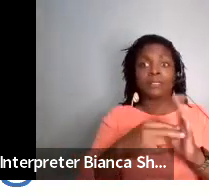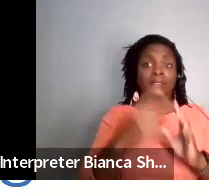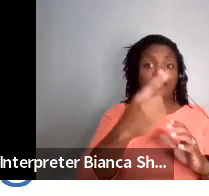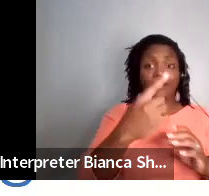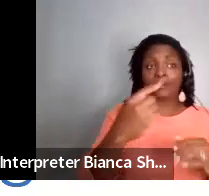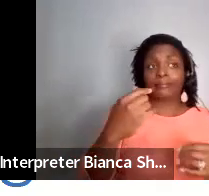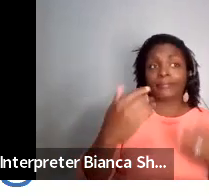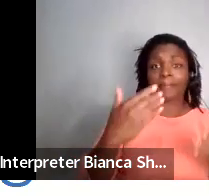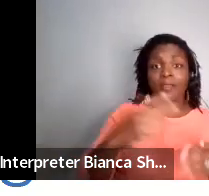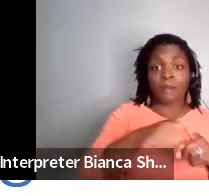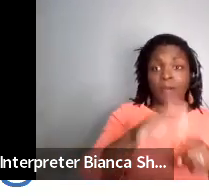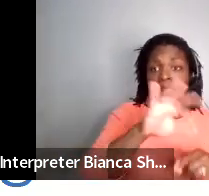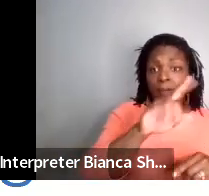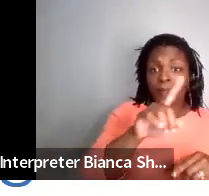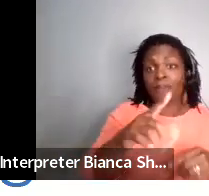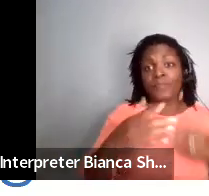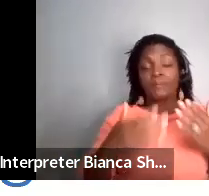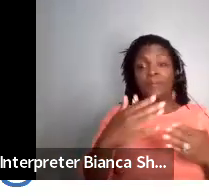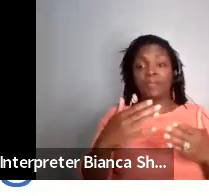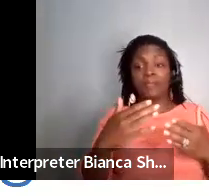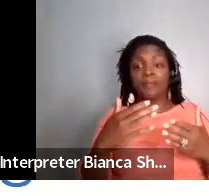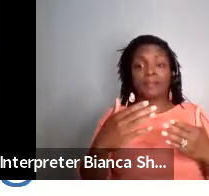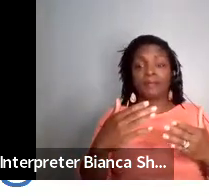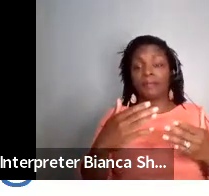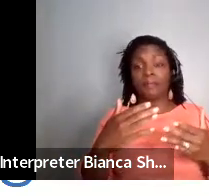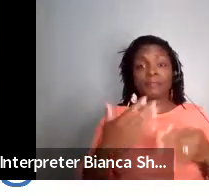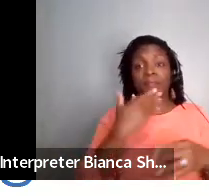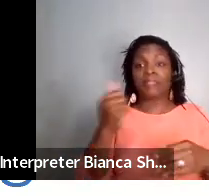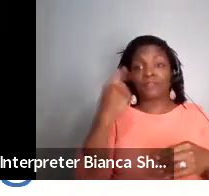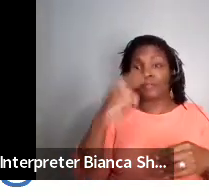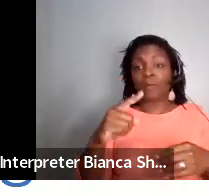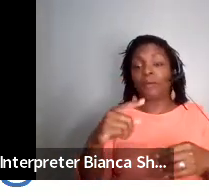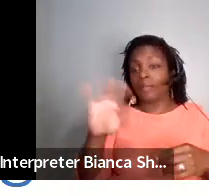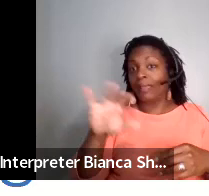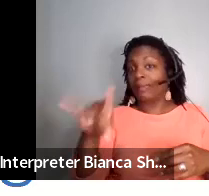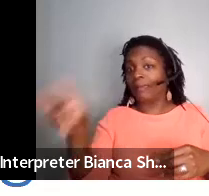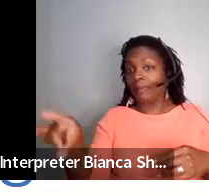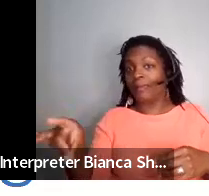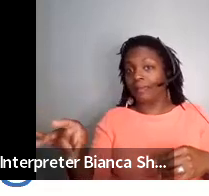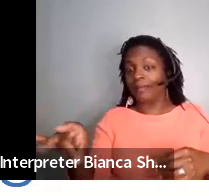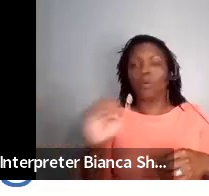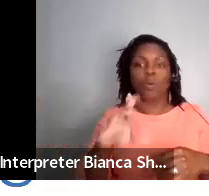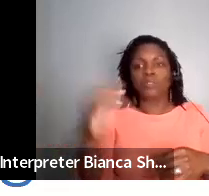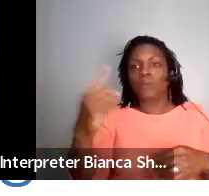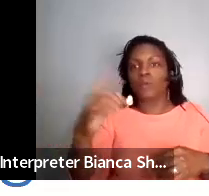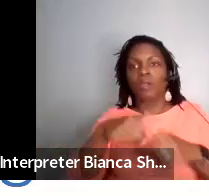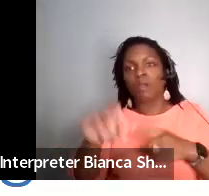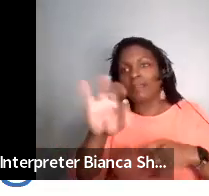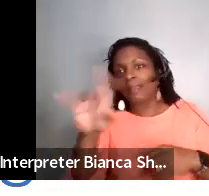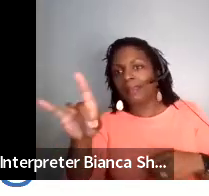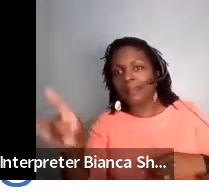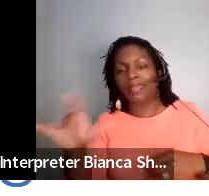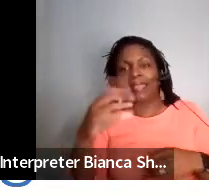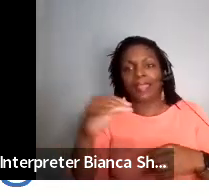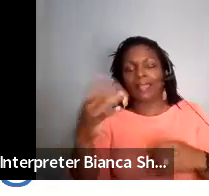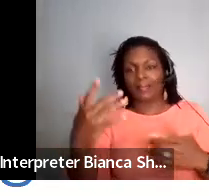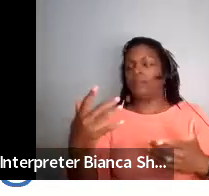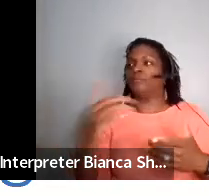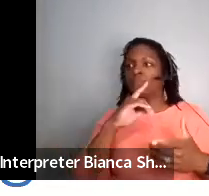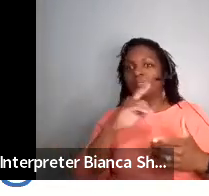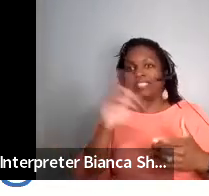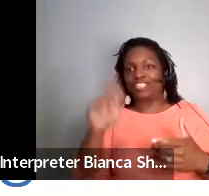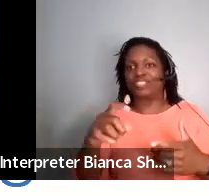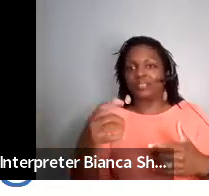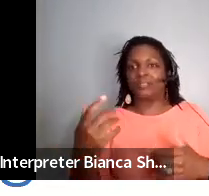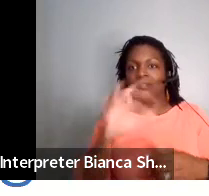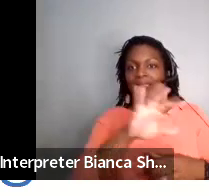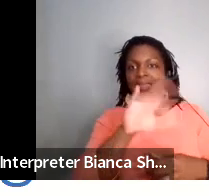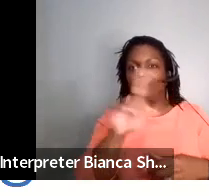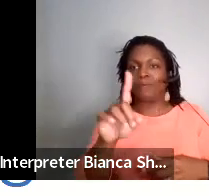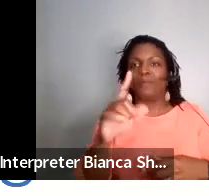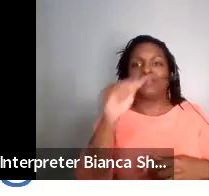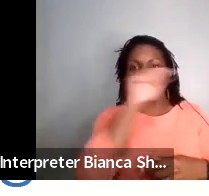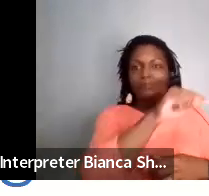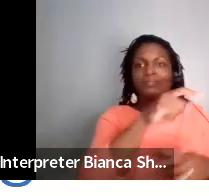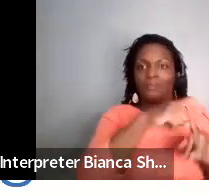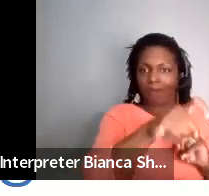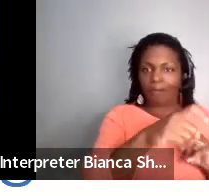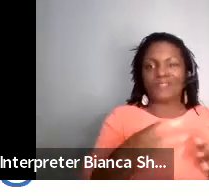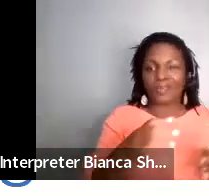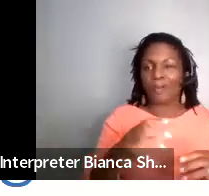9, 1 one, and it may be you might be more appropriate for 9, 8, 8, and vice versa. someone calls 9, 8, 8, and it comes to their attention that it truly is a public safety issue, and that they do need 9 1